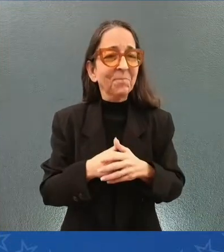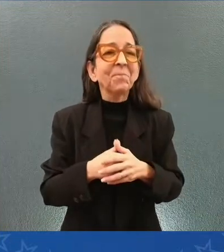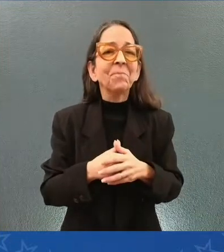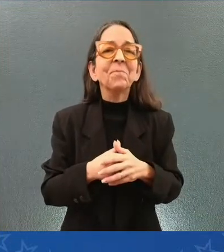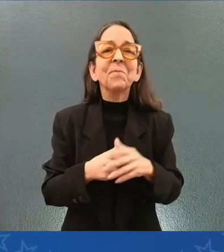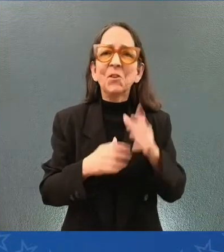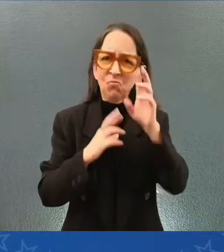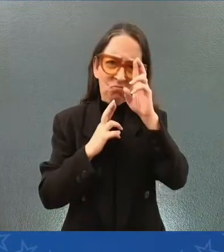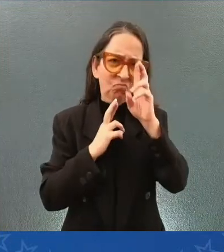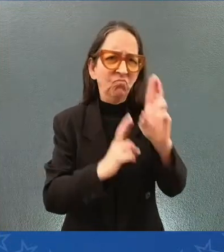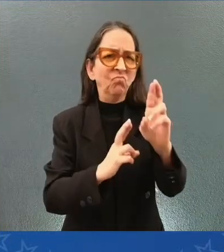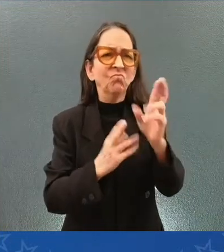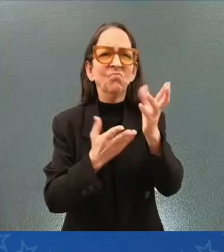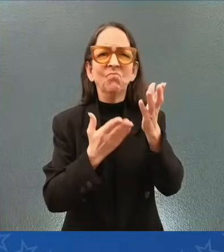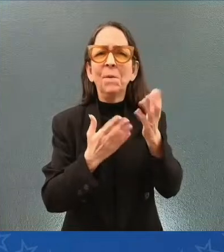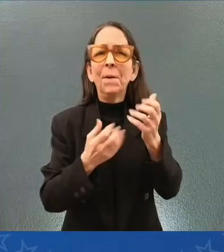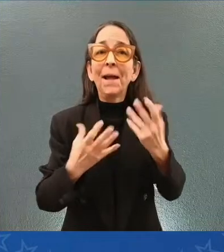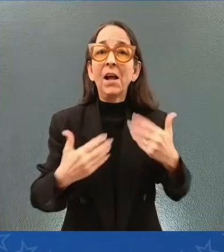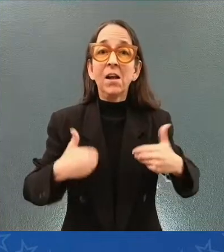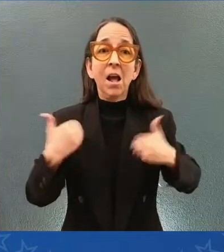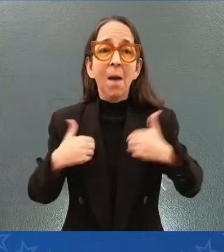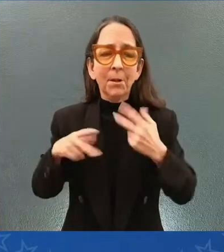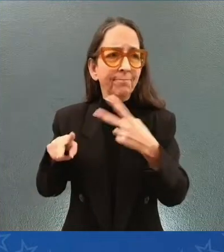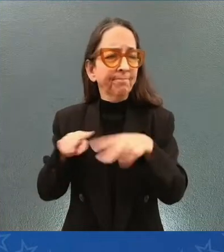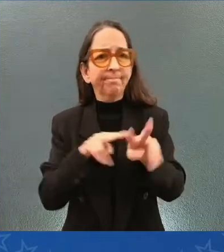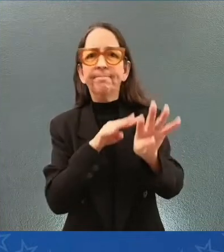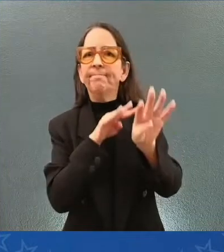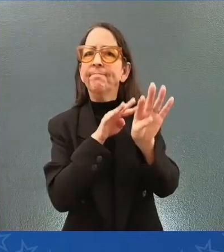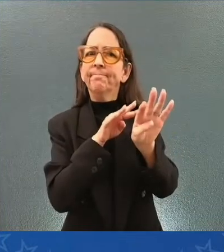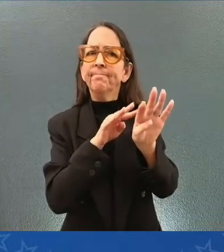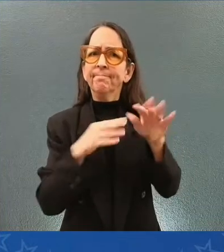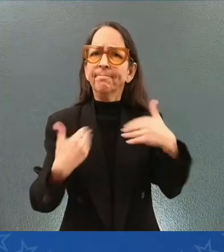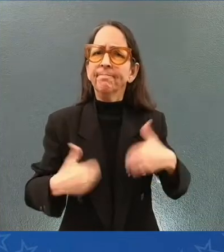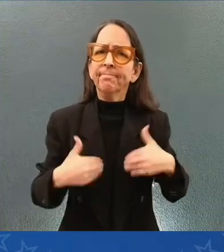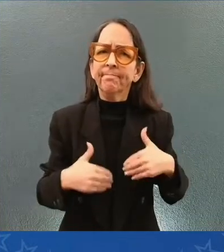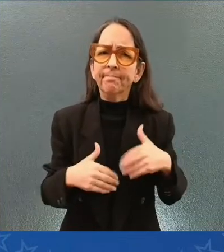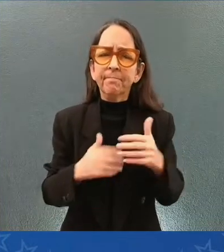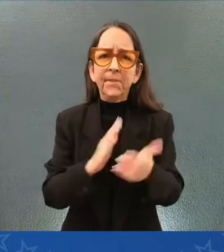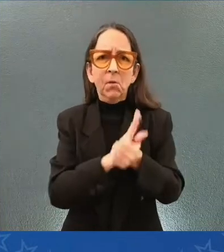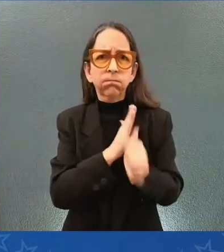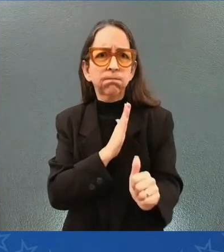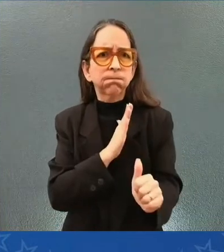With unmatched dignity, extraordinary talent, and unflinching faith in God and family,